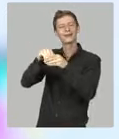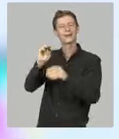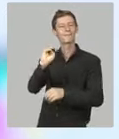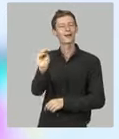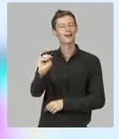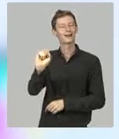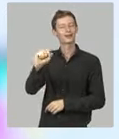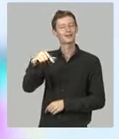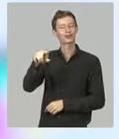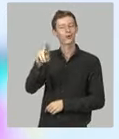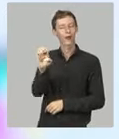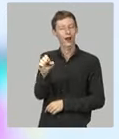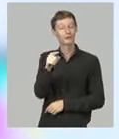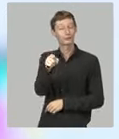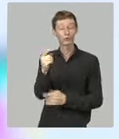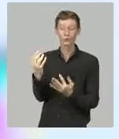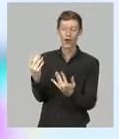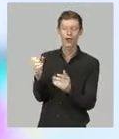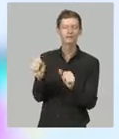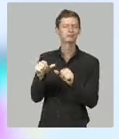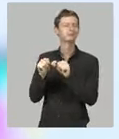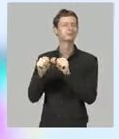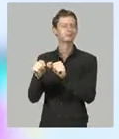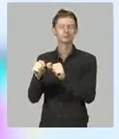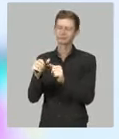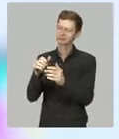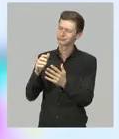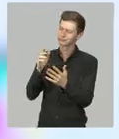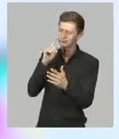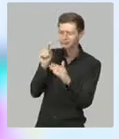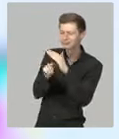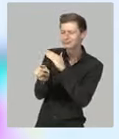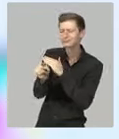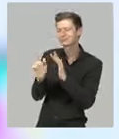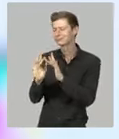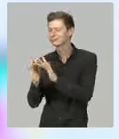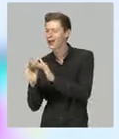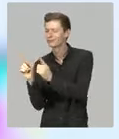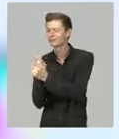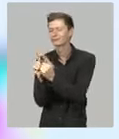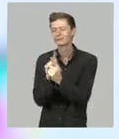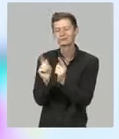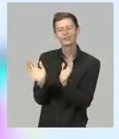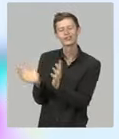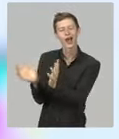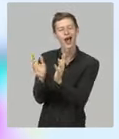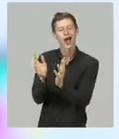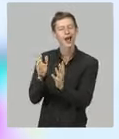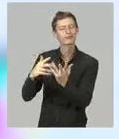TO THOSE ALREADY IN THE METAVERSE, HEAD OUT TO THE